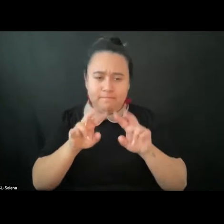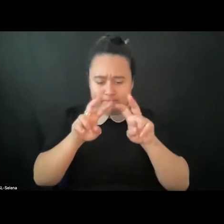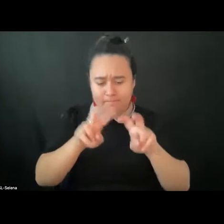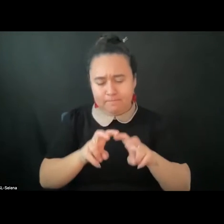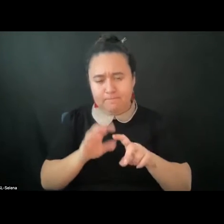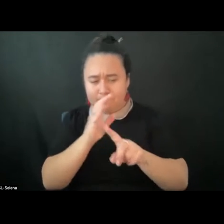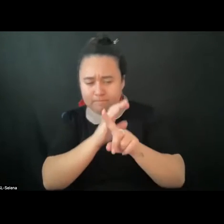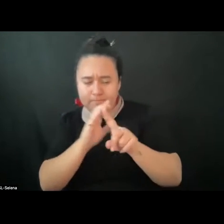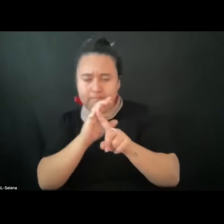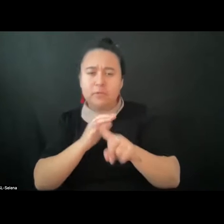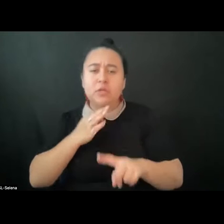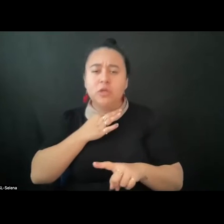this.